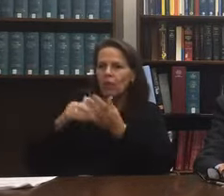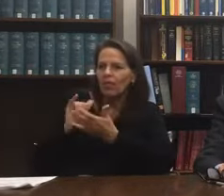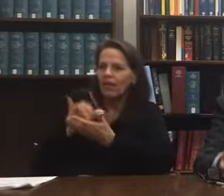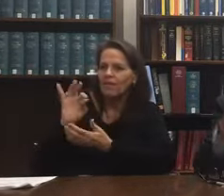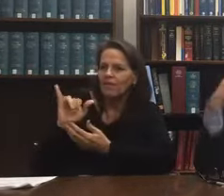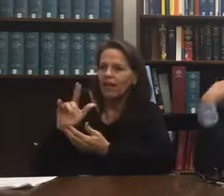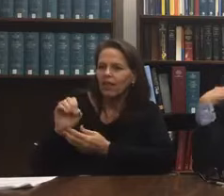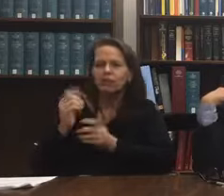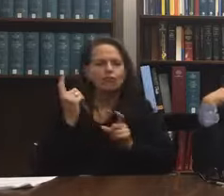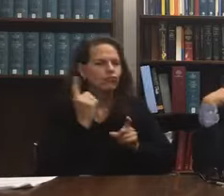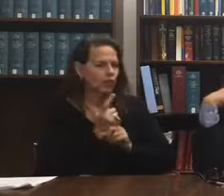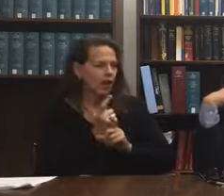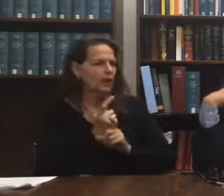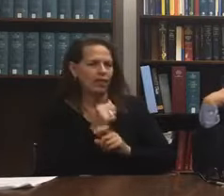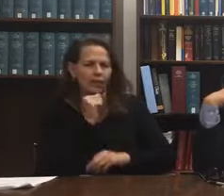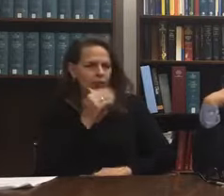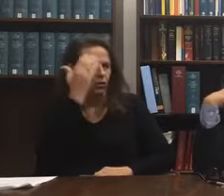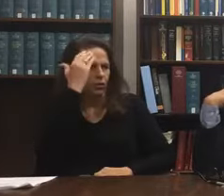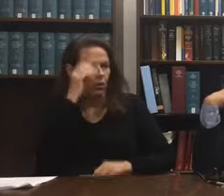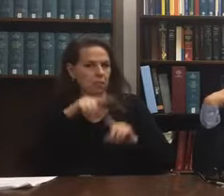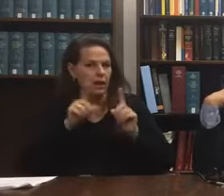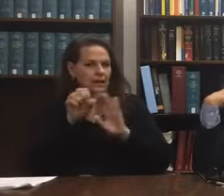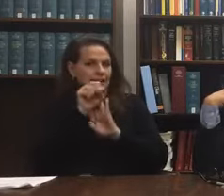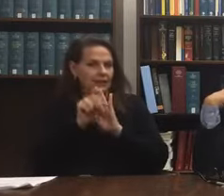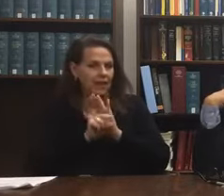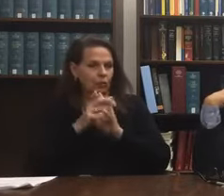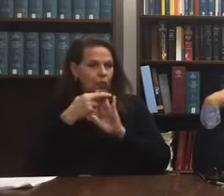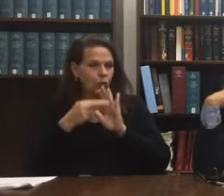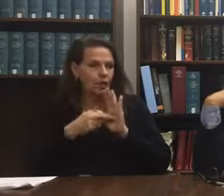know but it's a it's by state rule and federal regulation you're entitled to